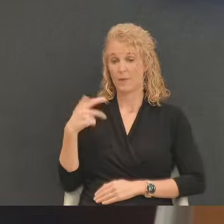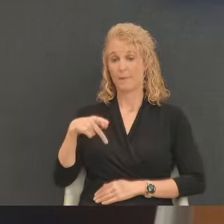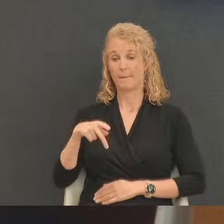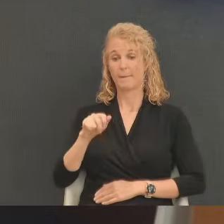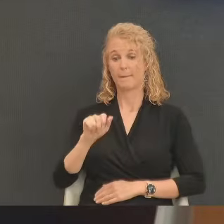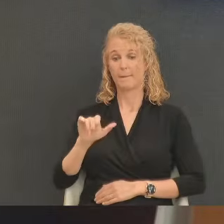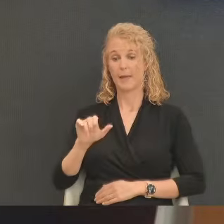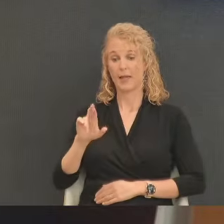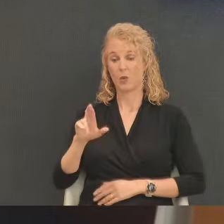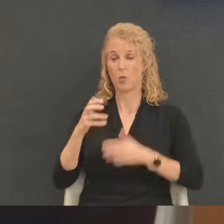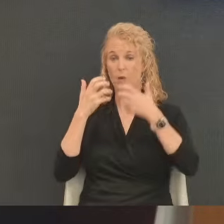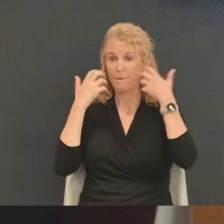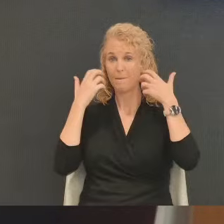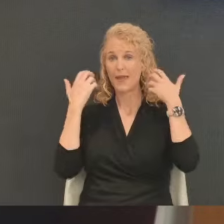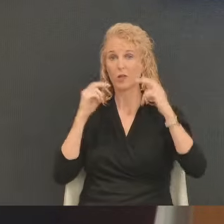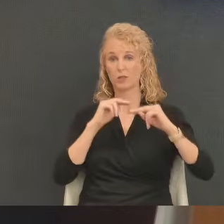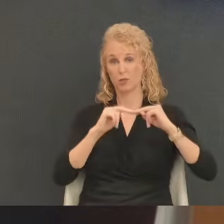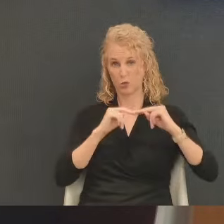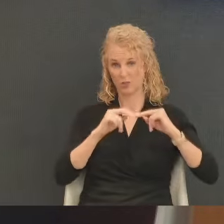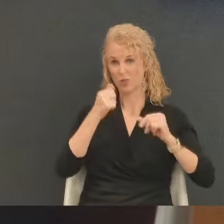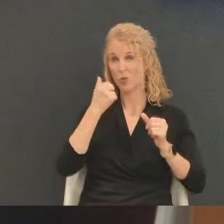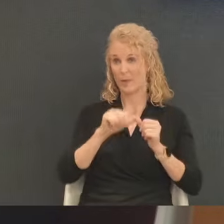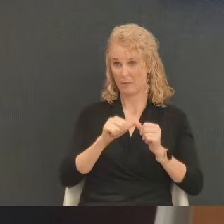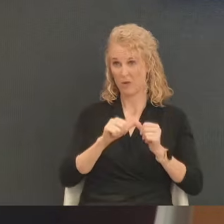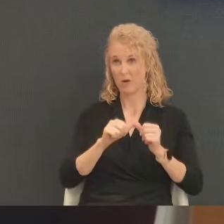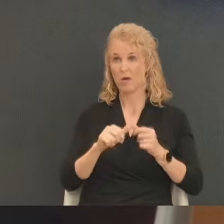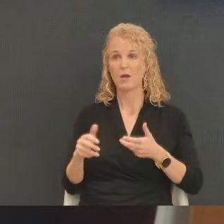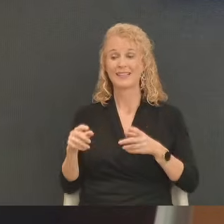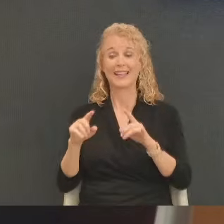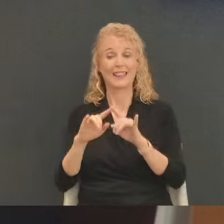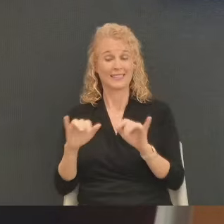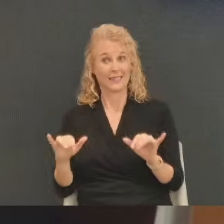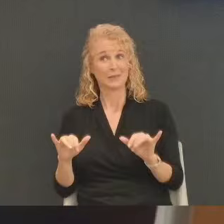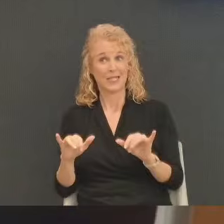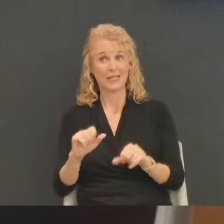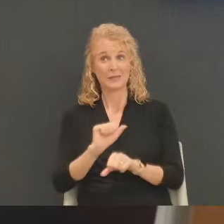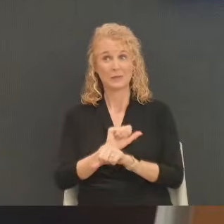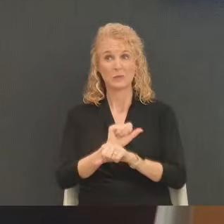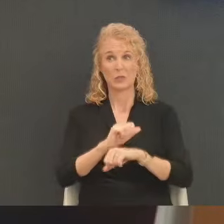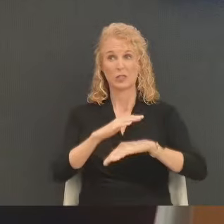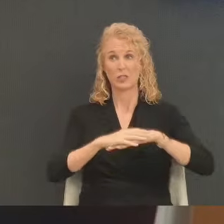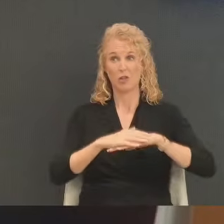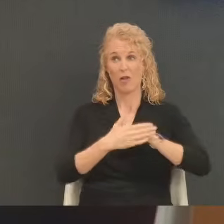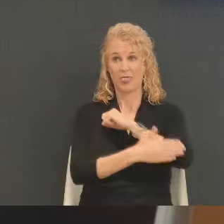Bengals, that effort started with a joint effort between the county and the Bengals to take a look